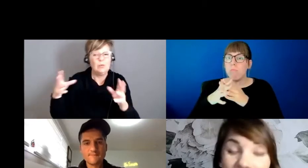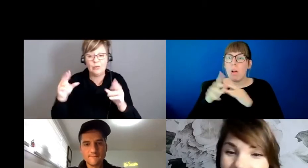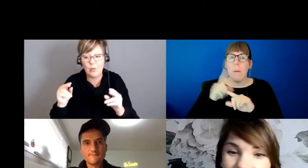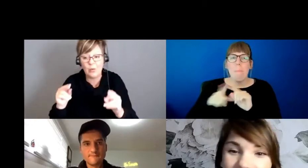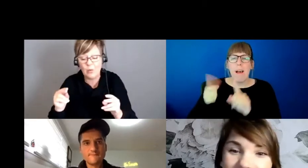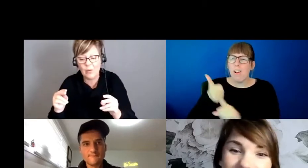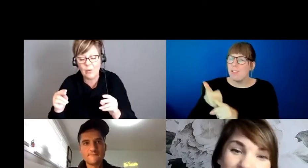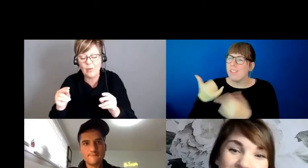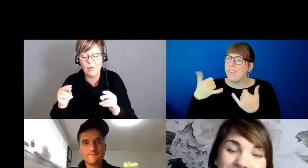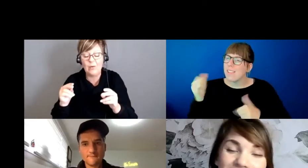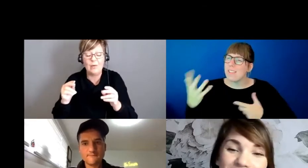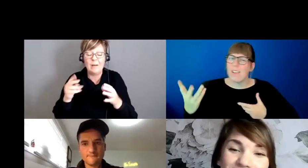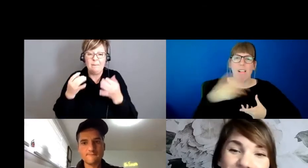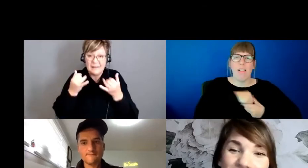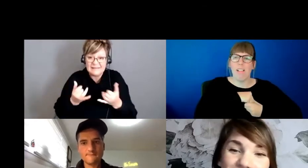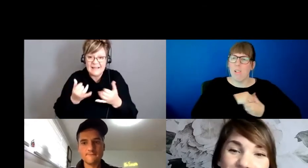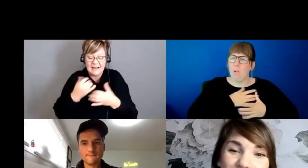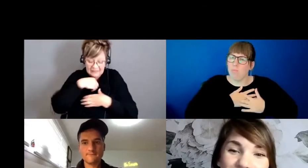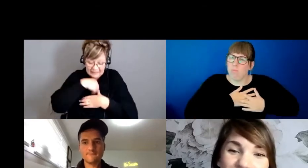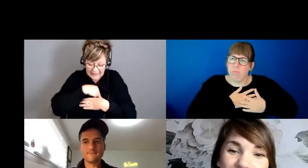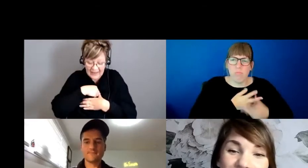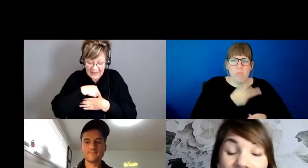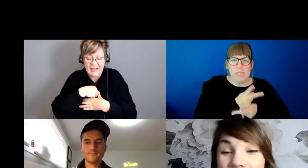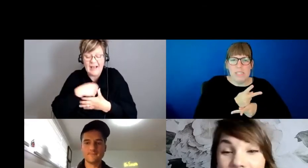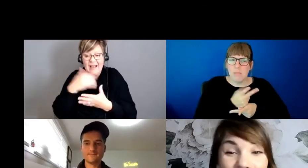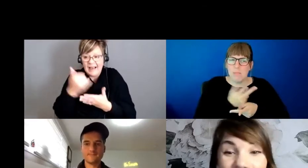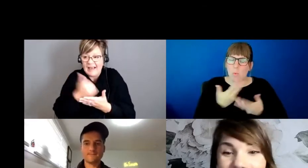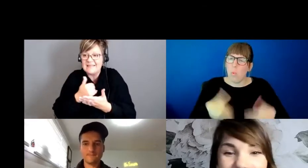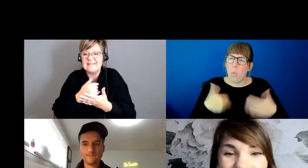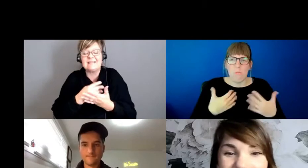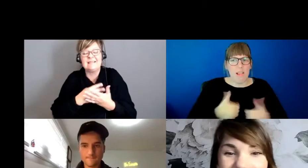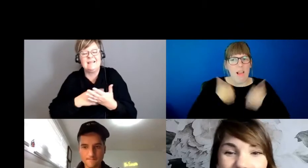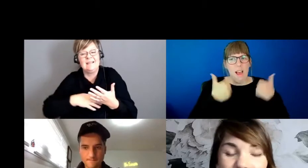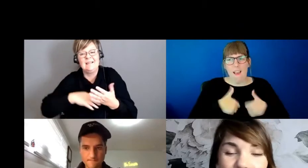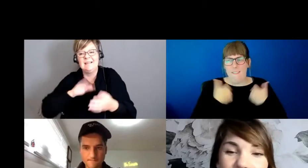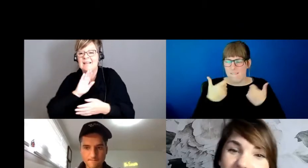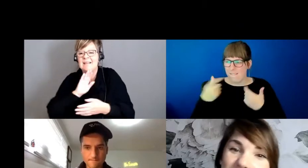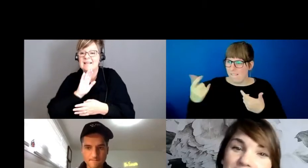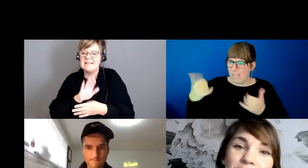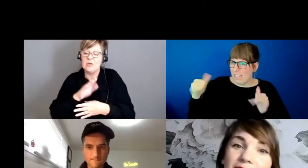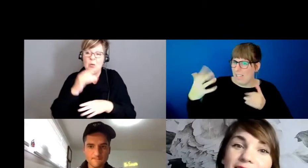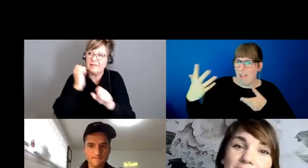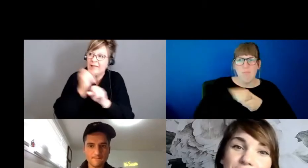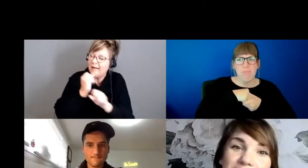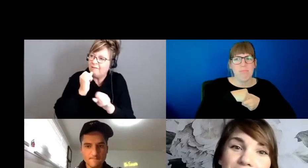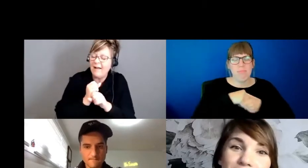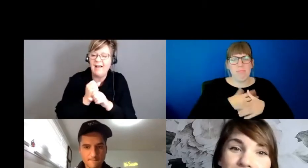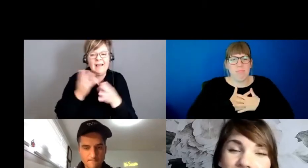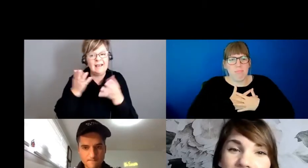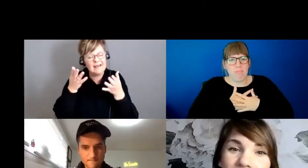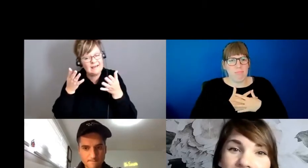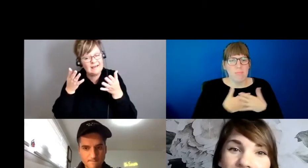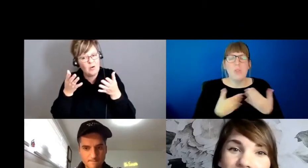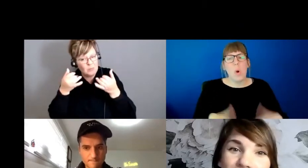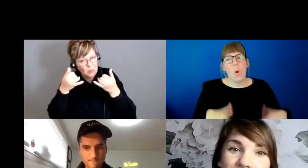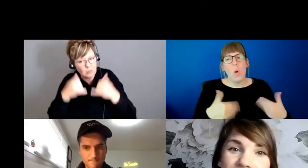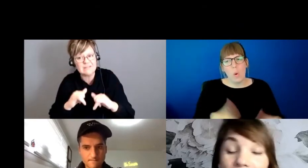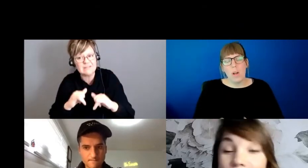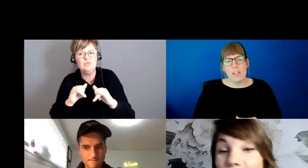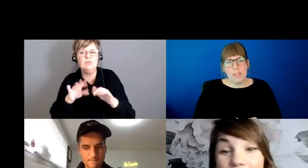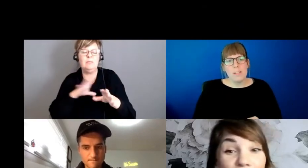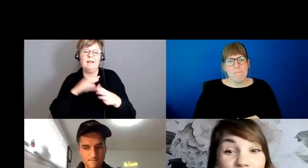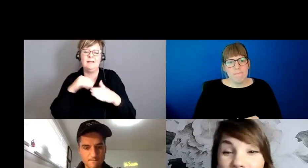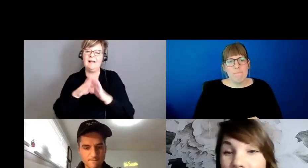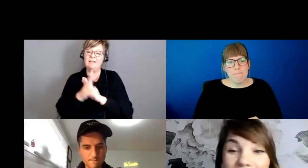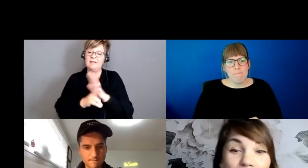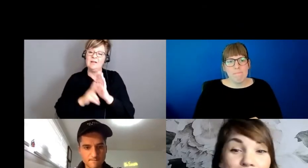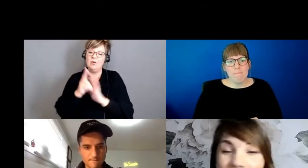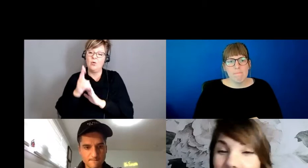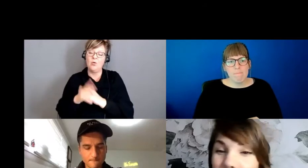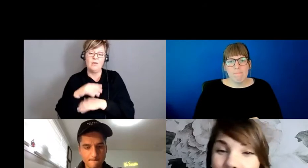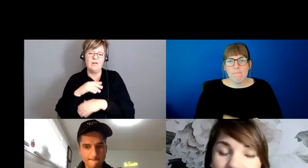STILL IN OUR HEART. SHE IS VERY MUCH PRESENT, SO, YES, THIS IS QUITE EMOTIONAL. AND THIS